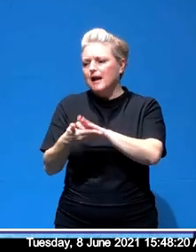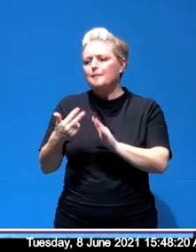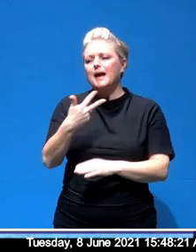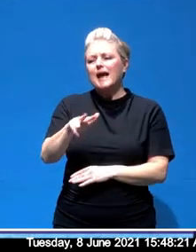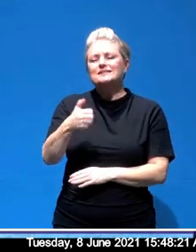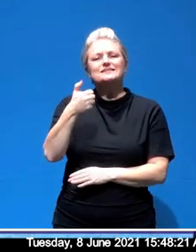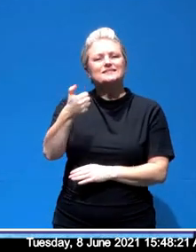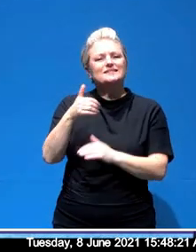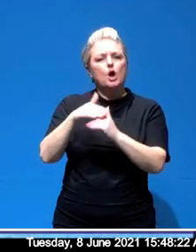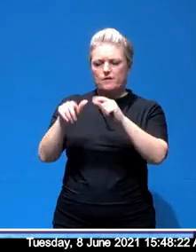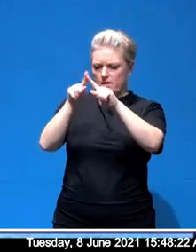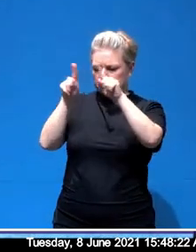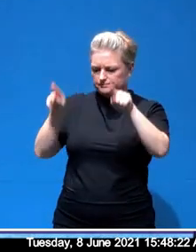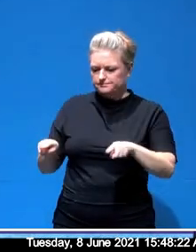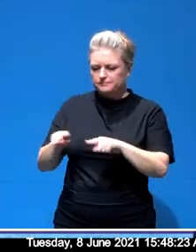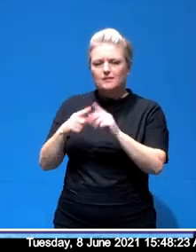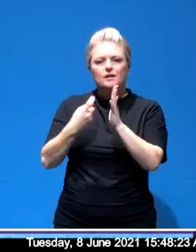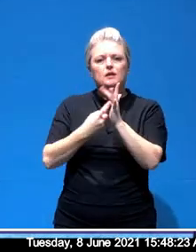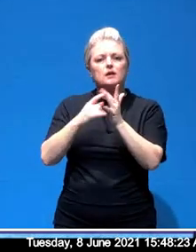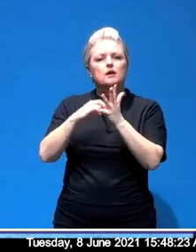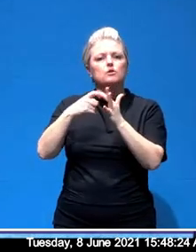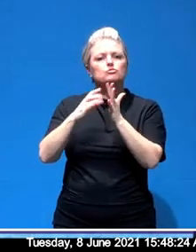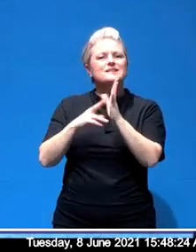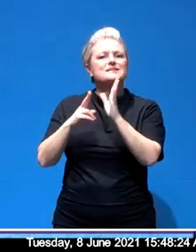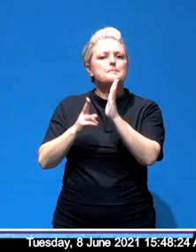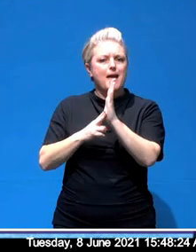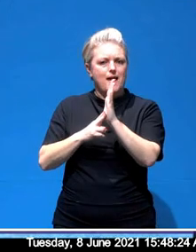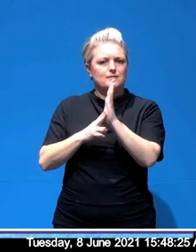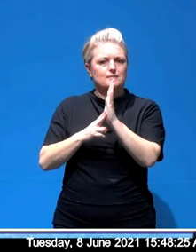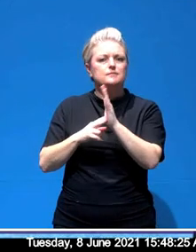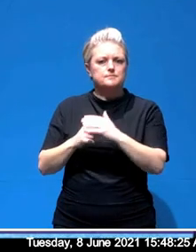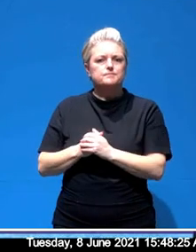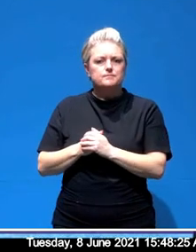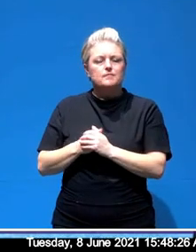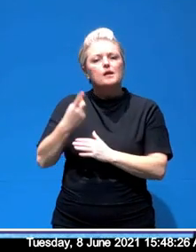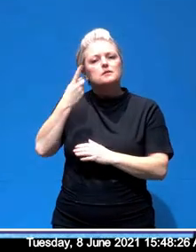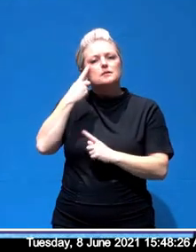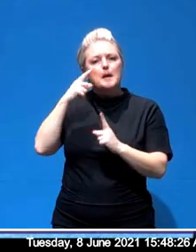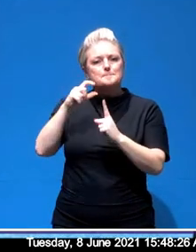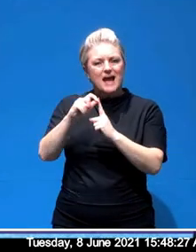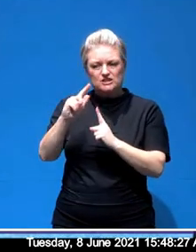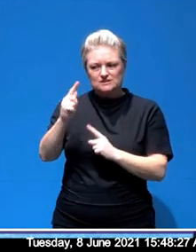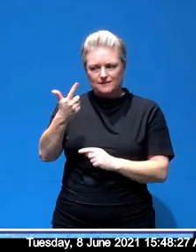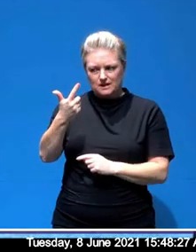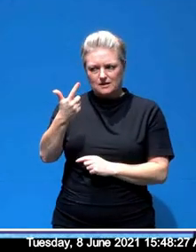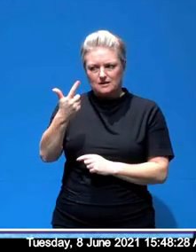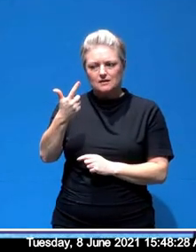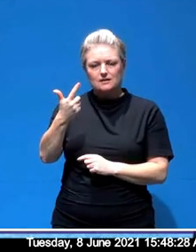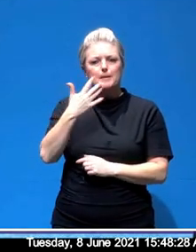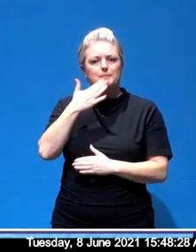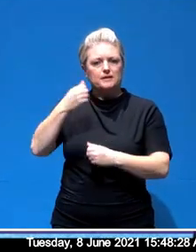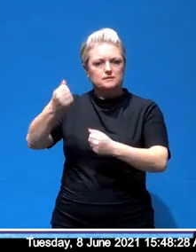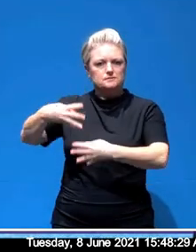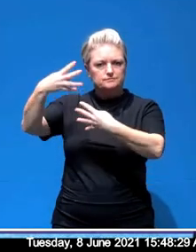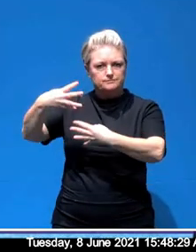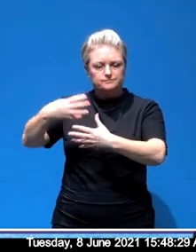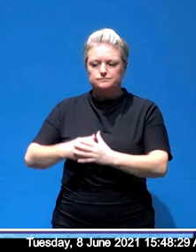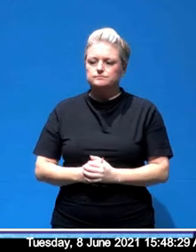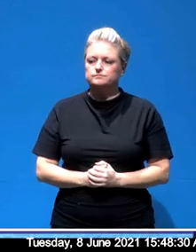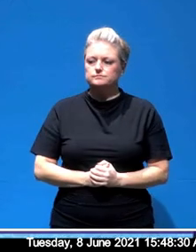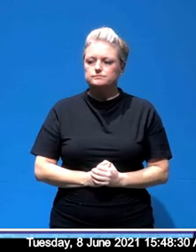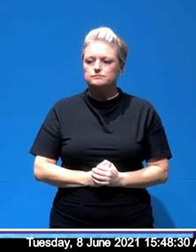RiskMan document again, at page 7, that document in bundle B